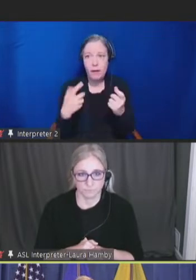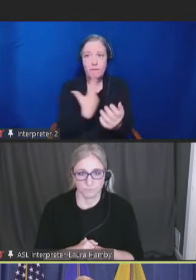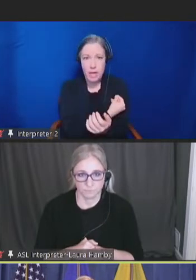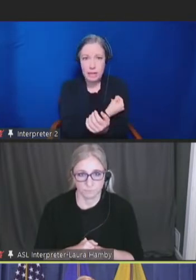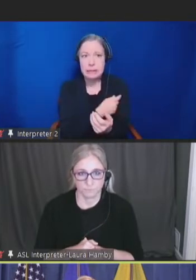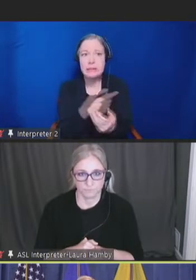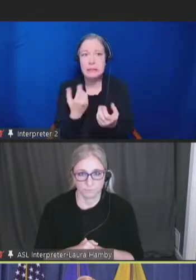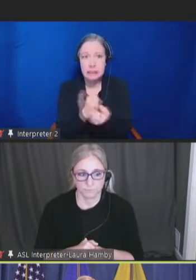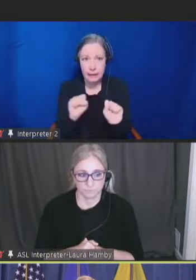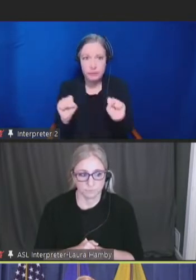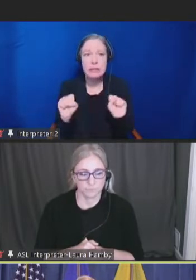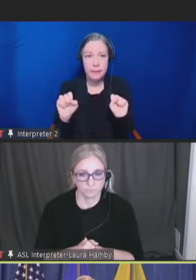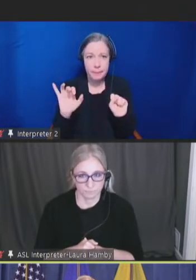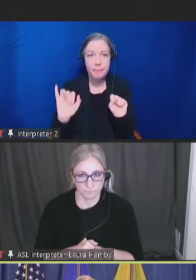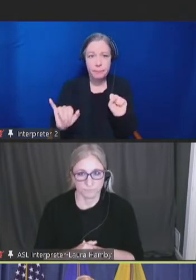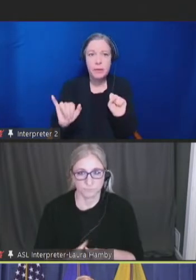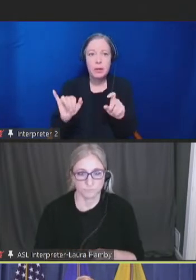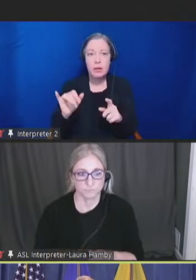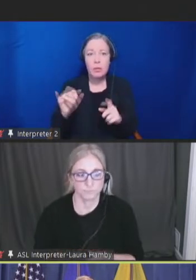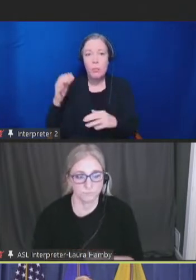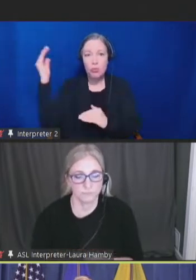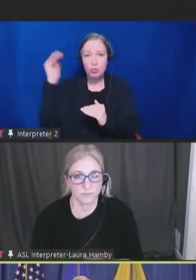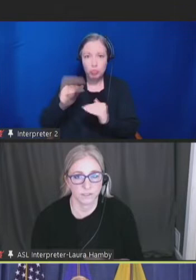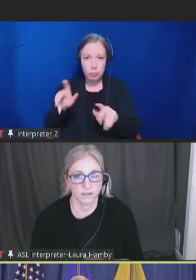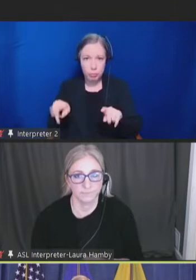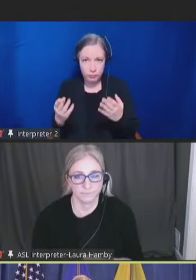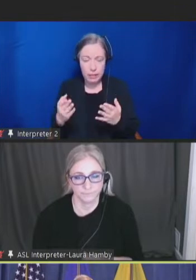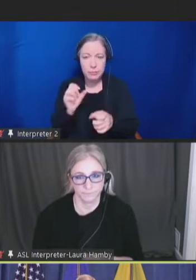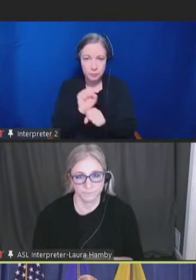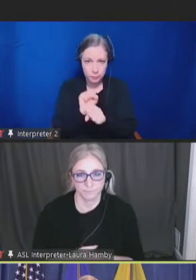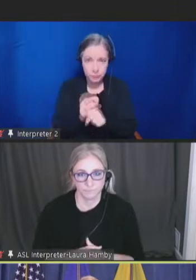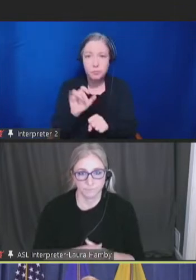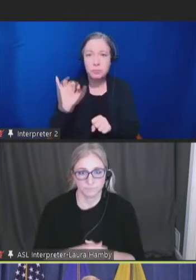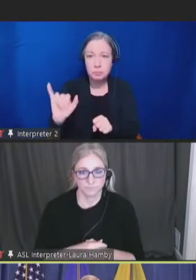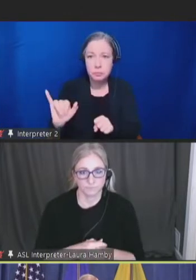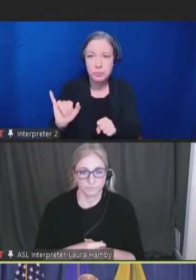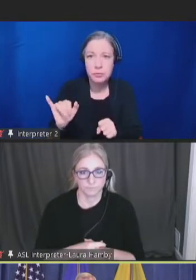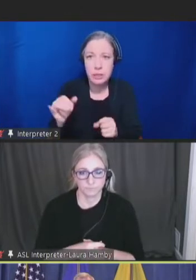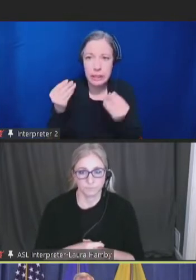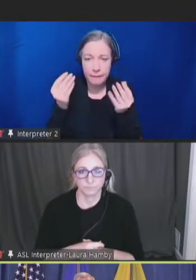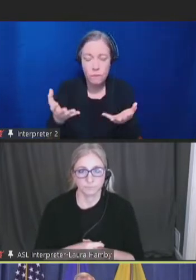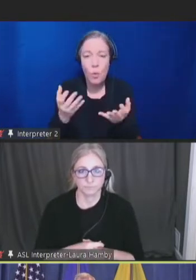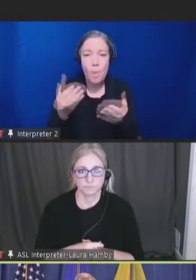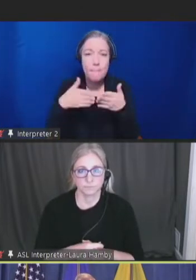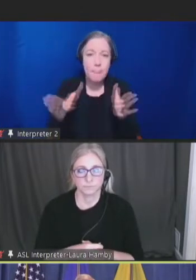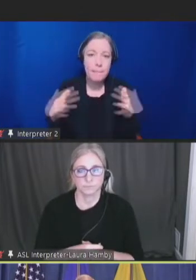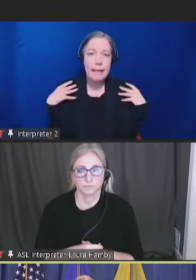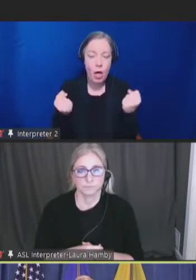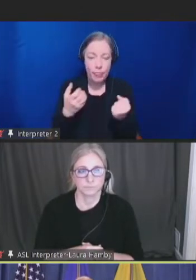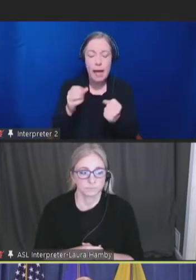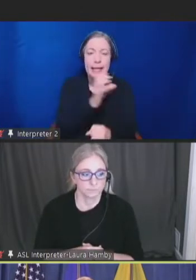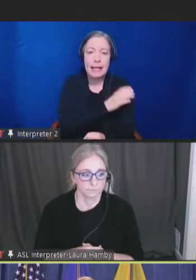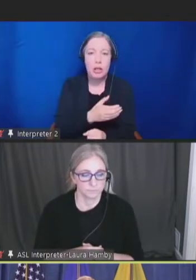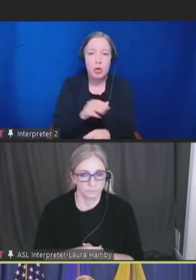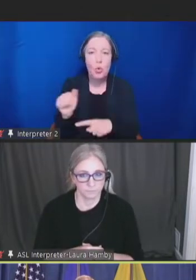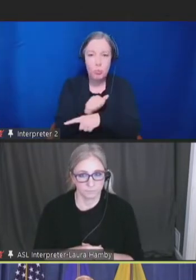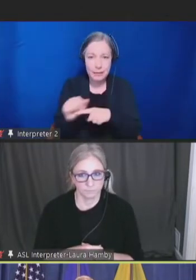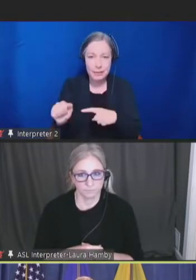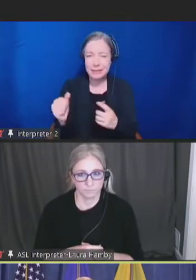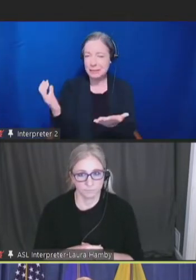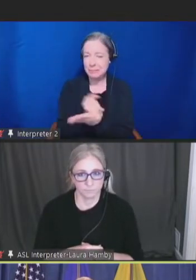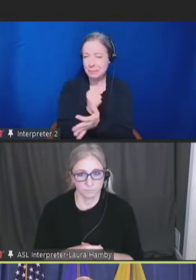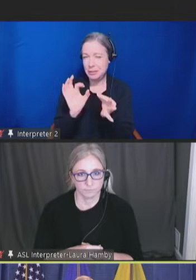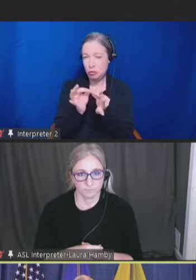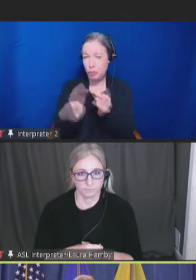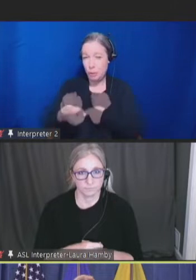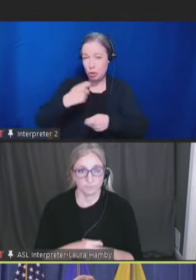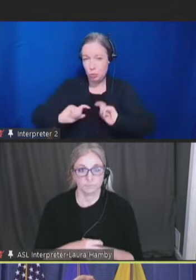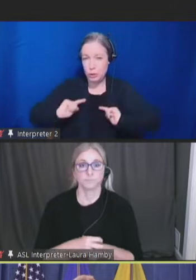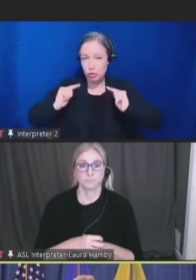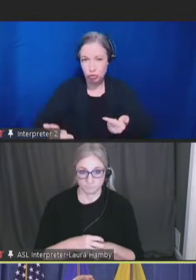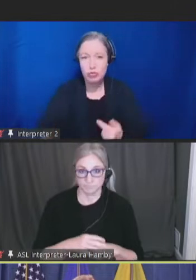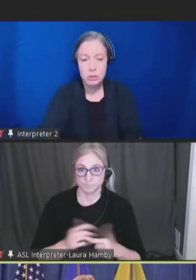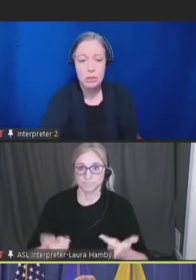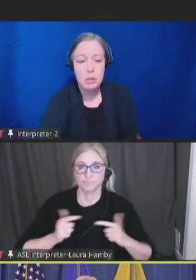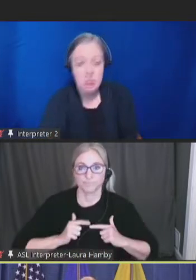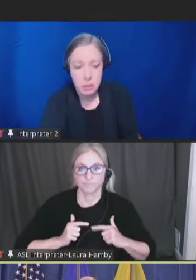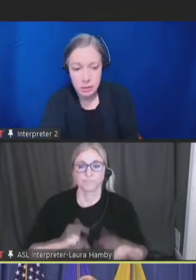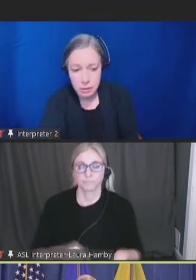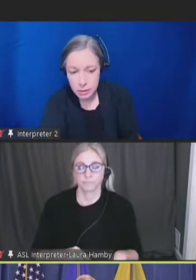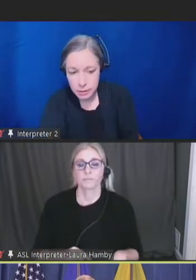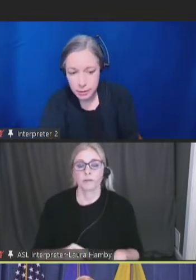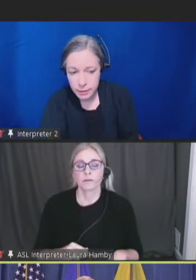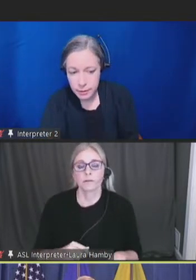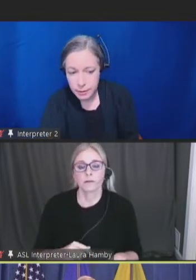to detect and assess vaccine safety signals to inform public health and clinical practice.